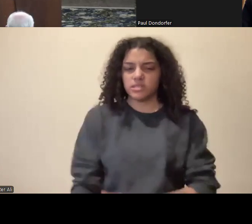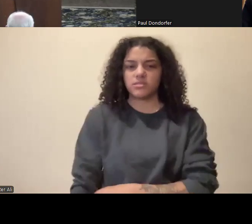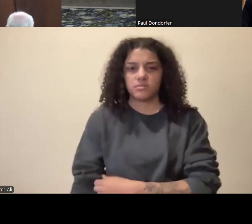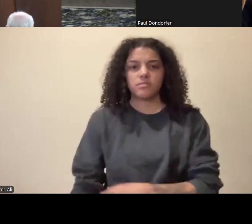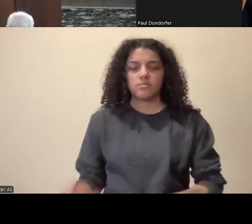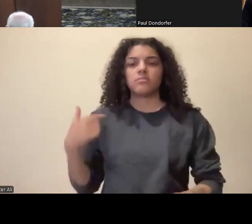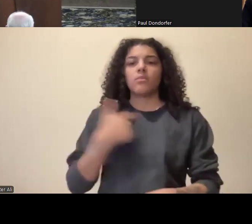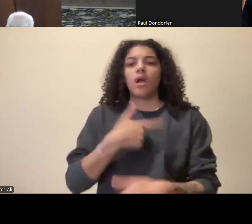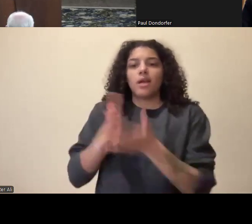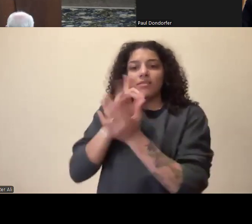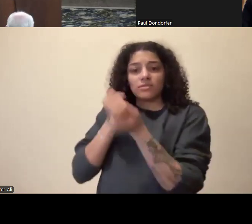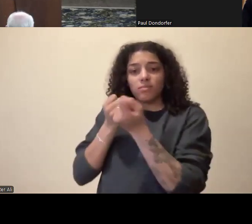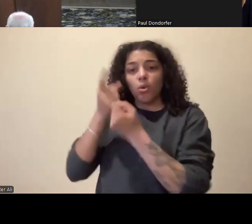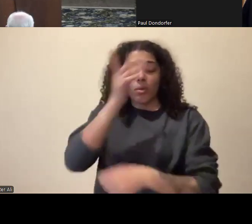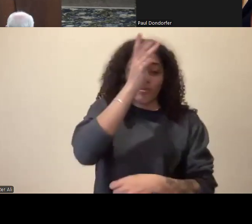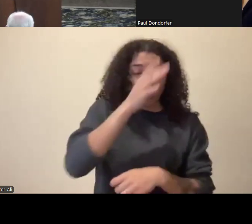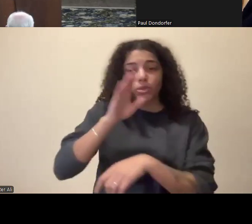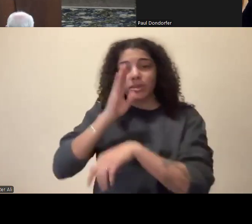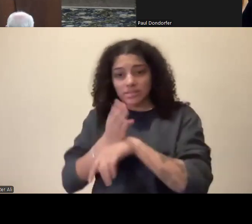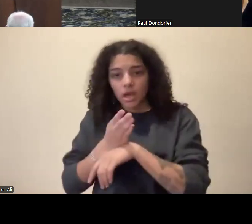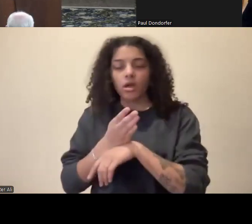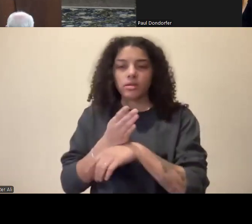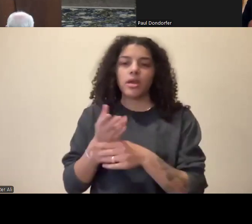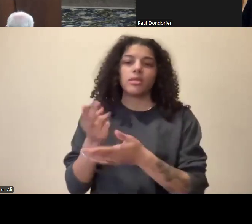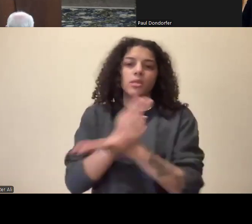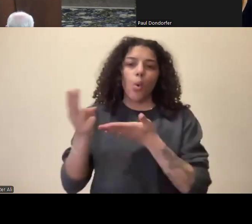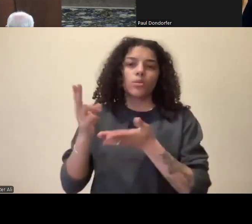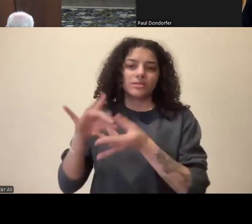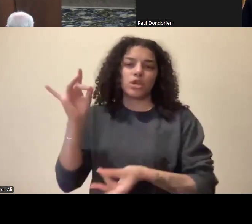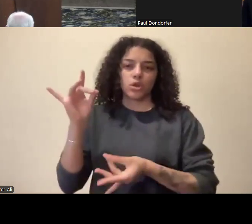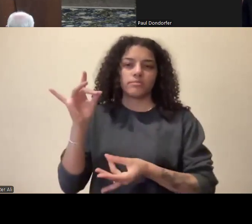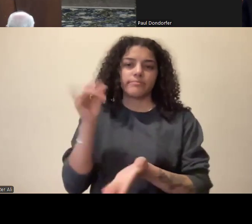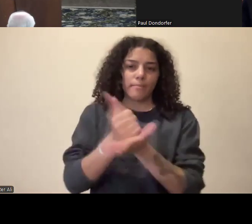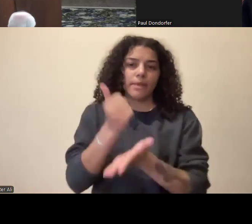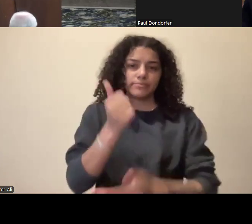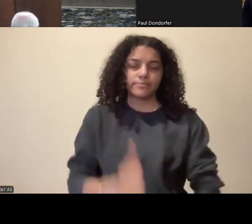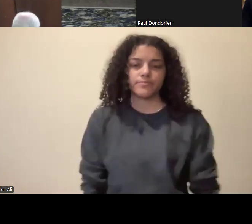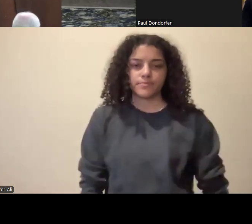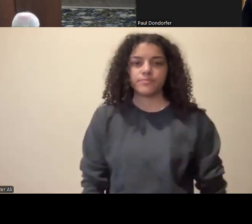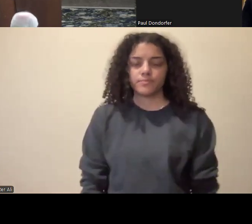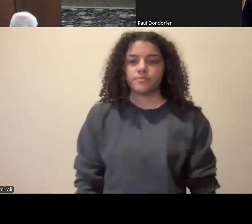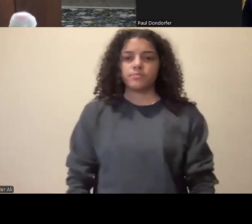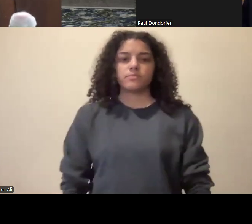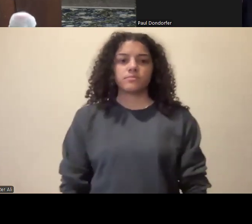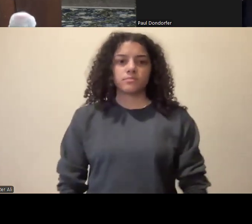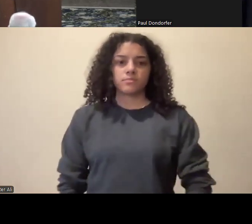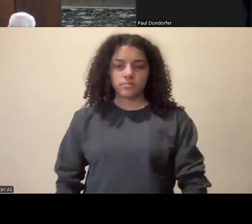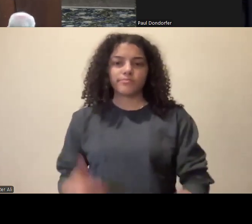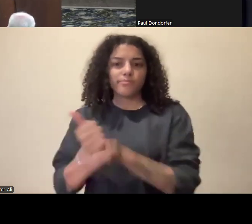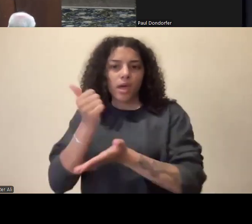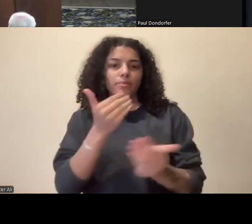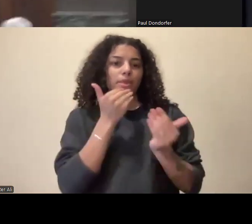of the father and of the son and of the holy spirit Amen Thank you pastor Johnson Oh I would